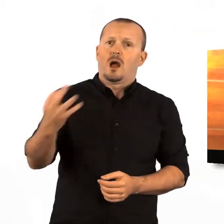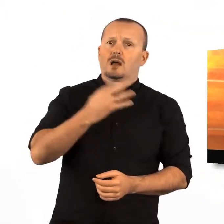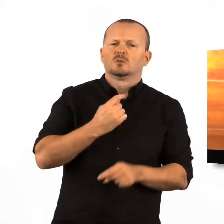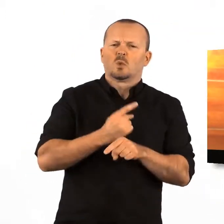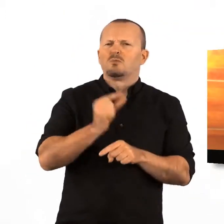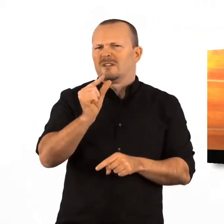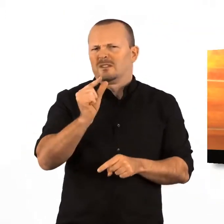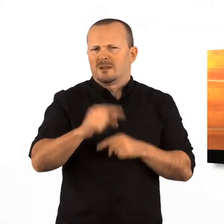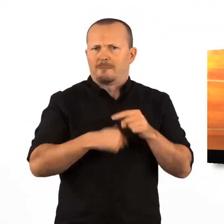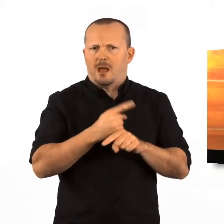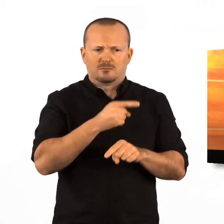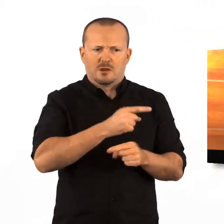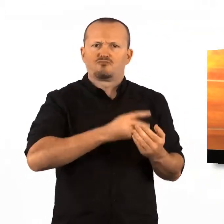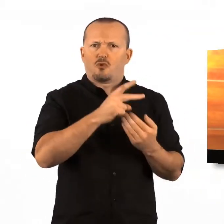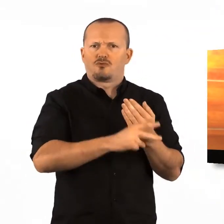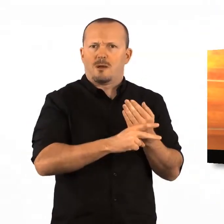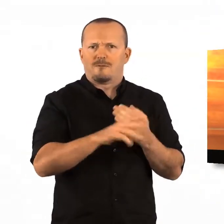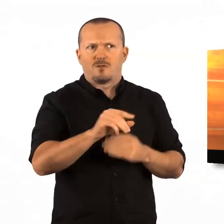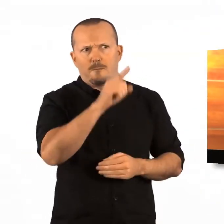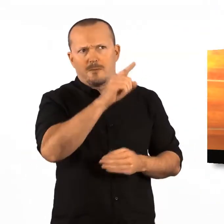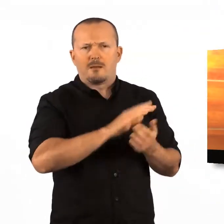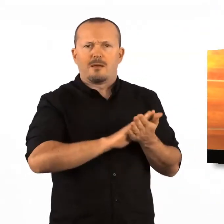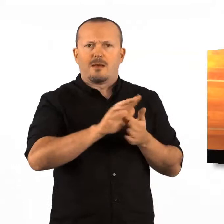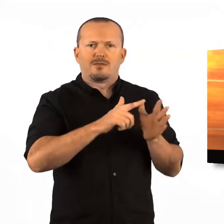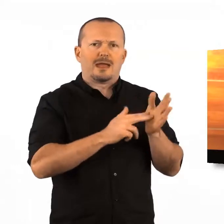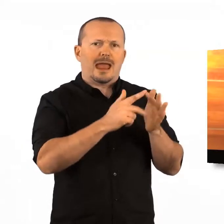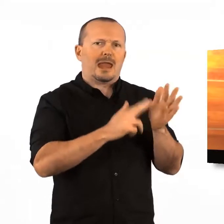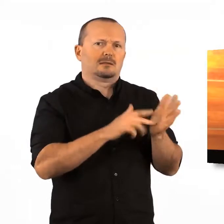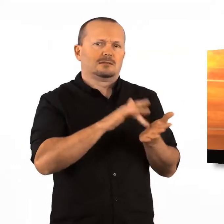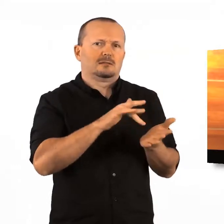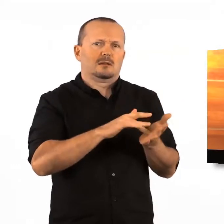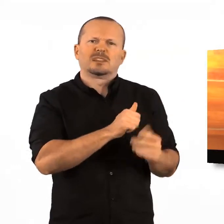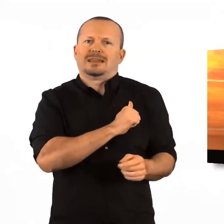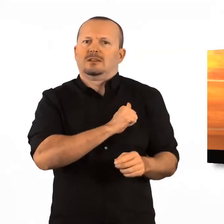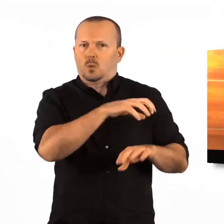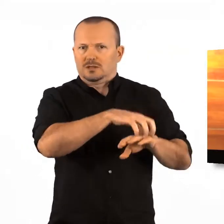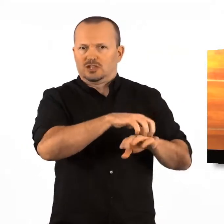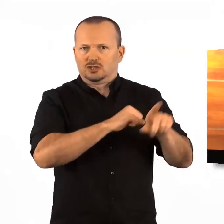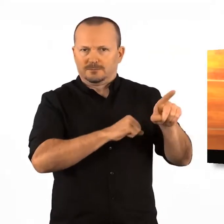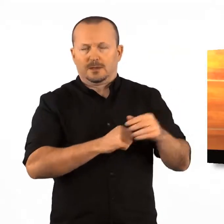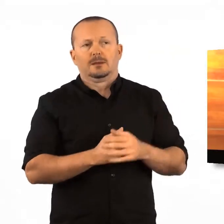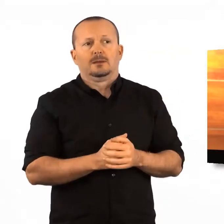about this programme, which comes out of the Hanen centre which is a Canadian organisation.